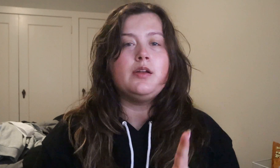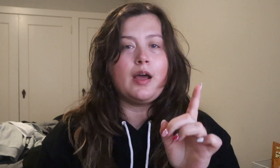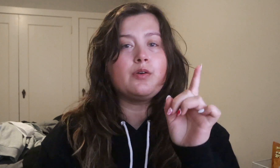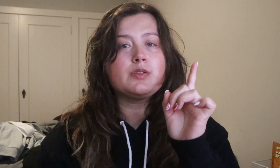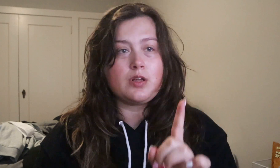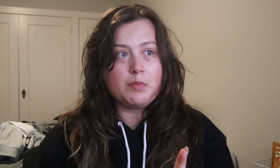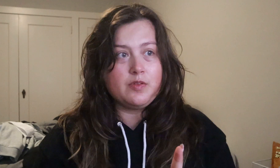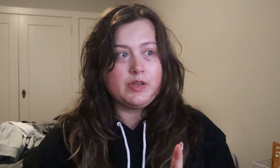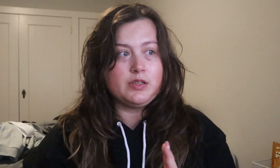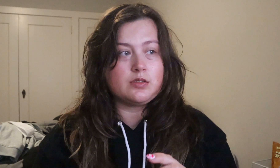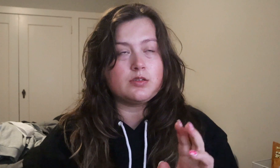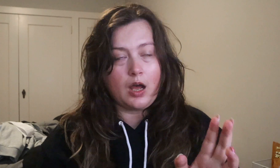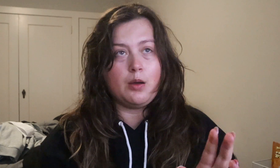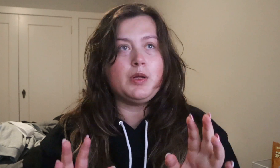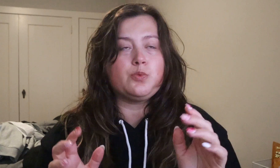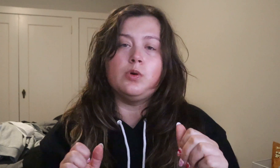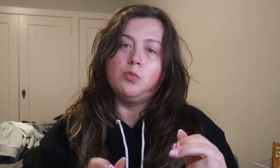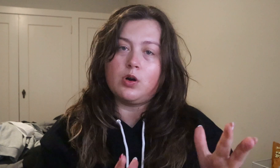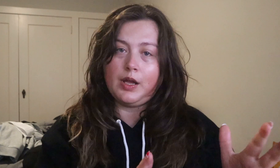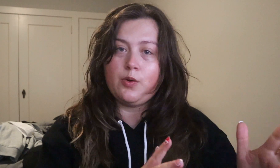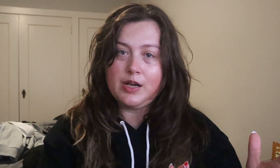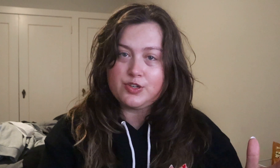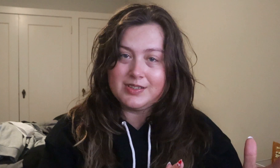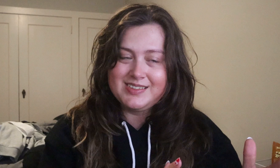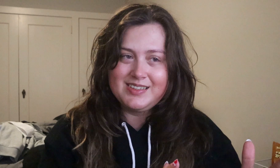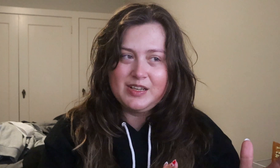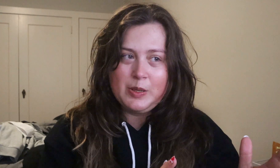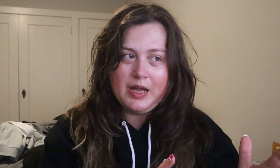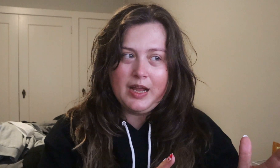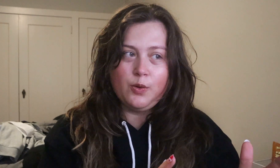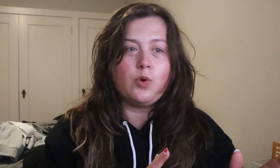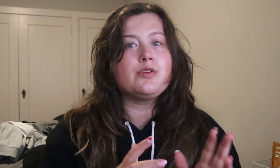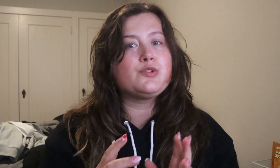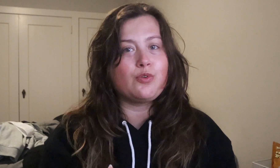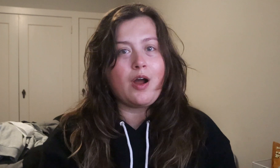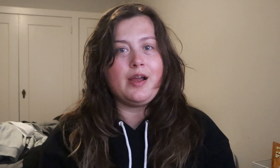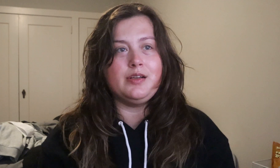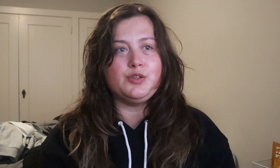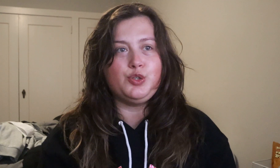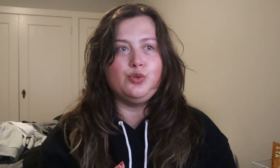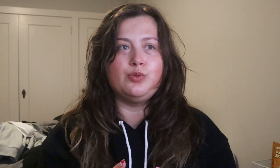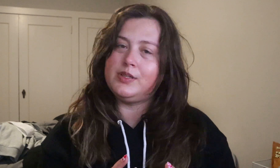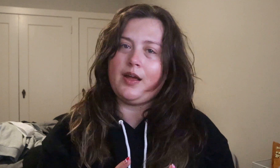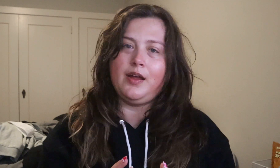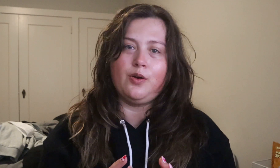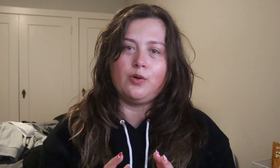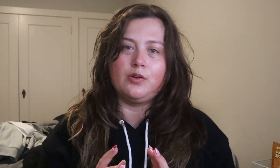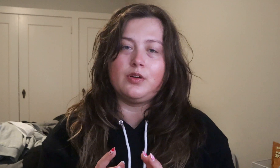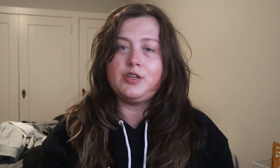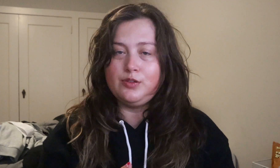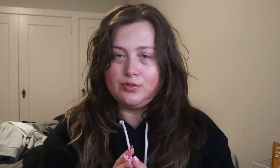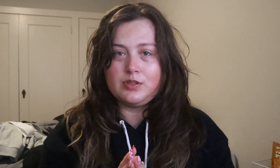Now, some of these comments were more like questions and weren't trying to say or accuse